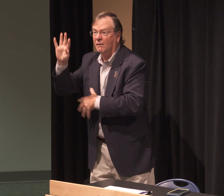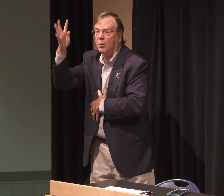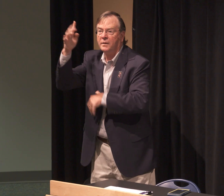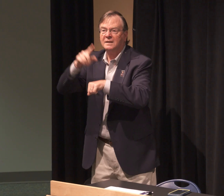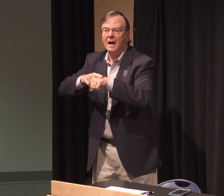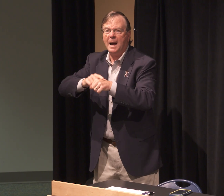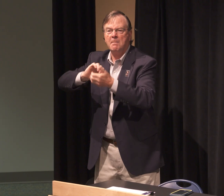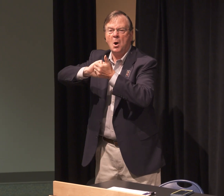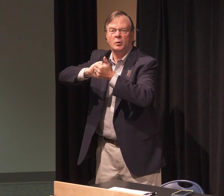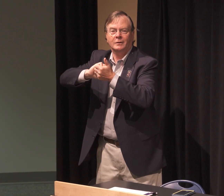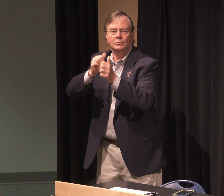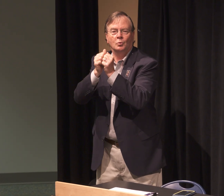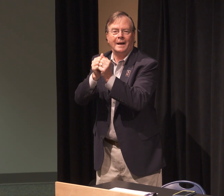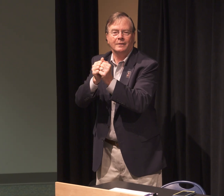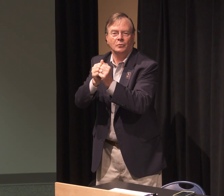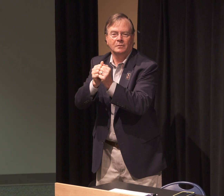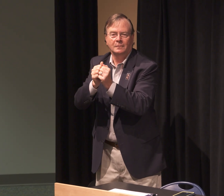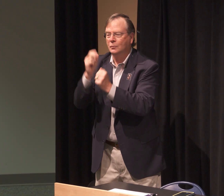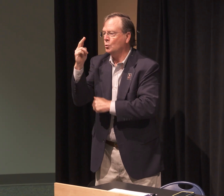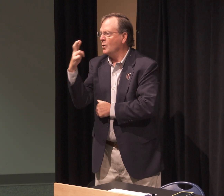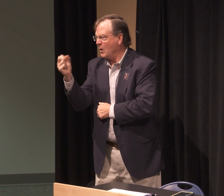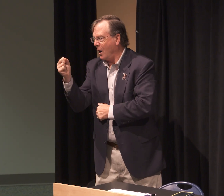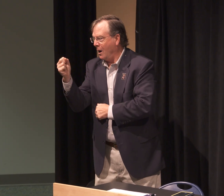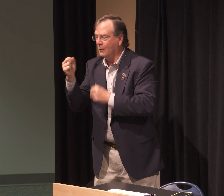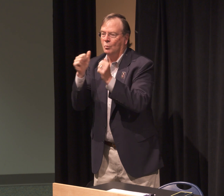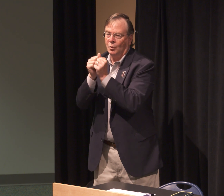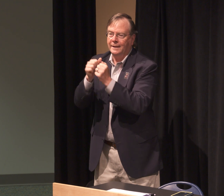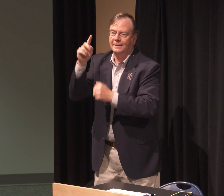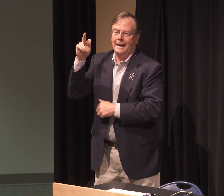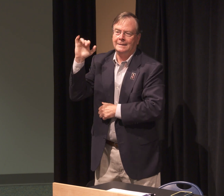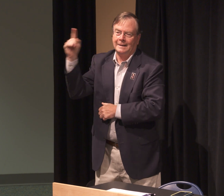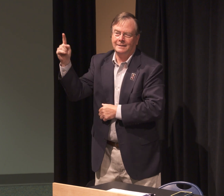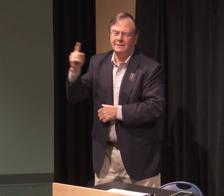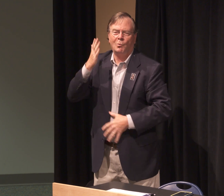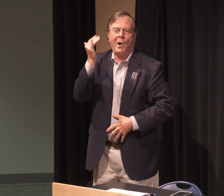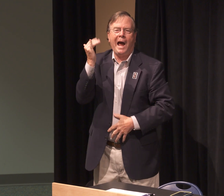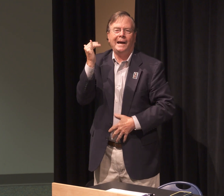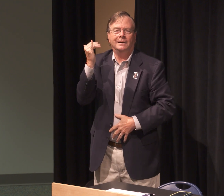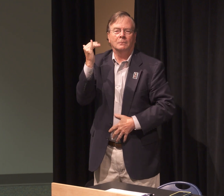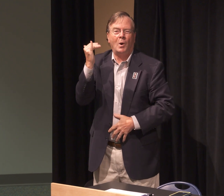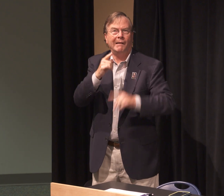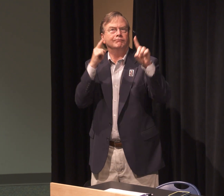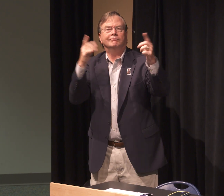This is our fourth conference, being partners with NTID and the University of Rochester,